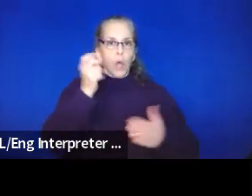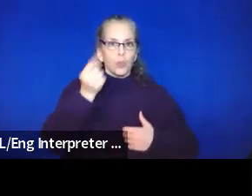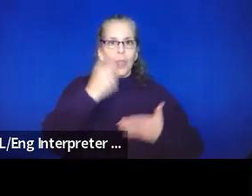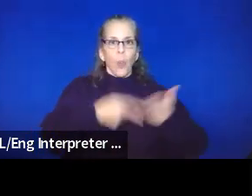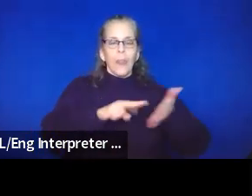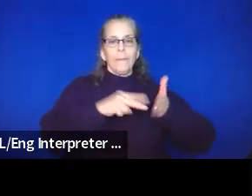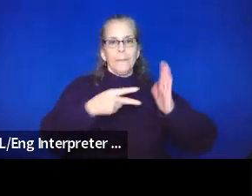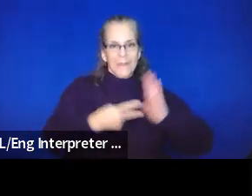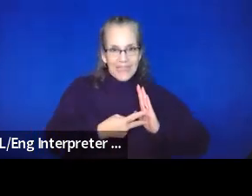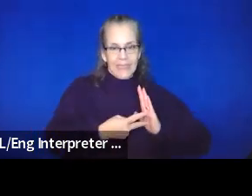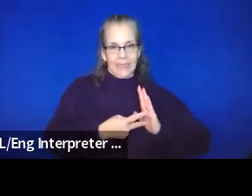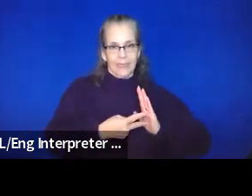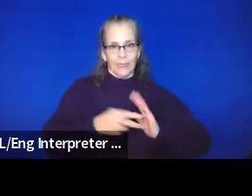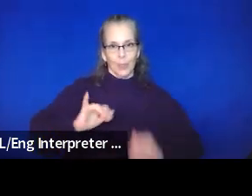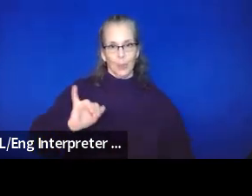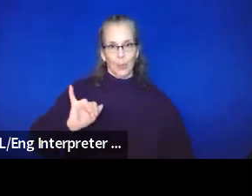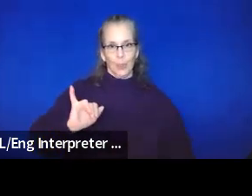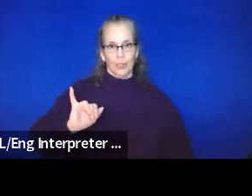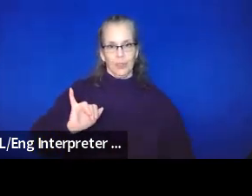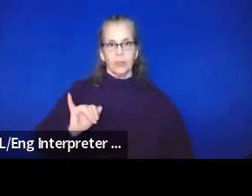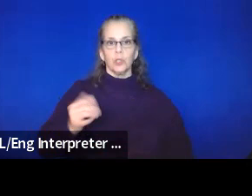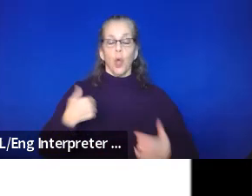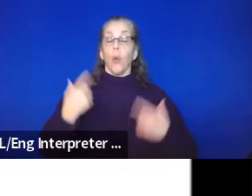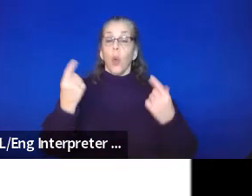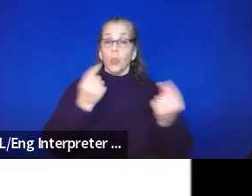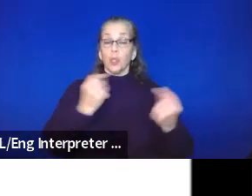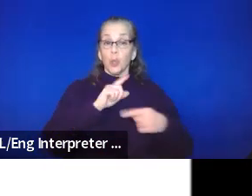say. So, what do we do when we talk to people?